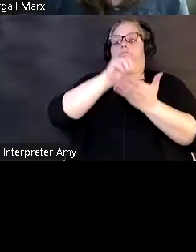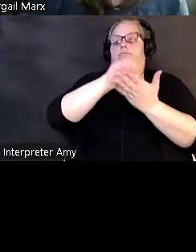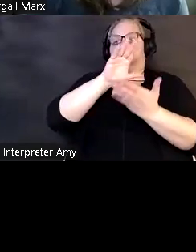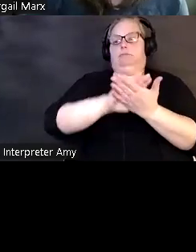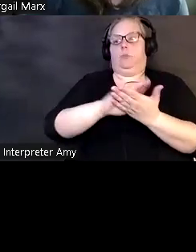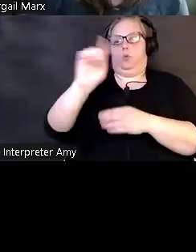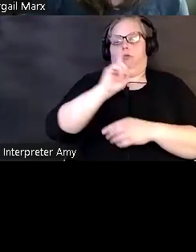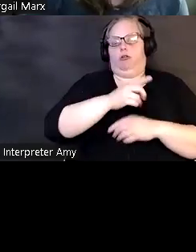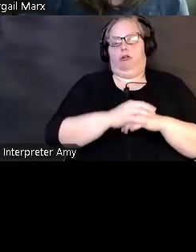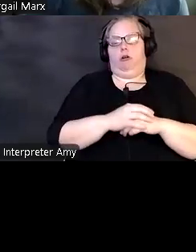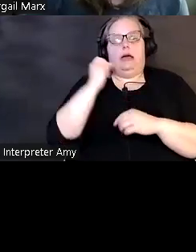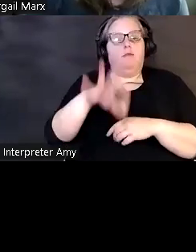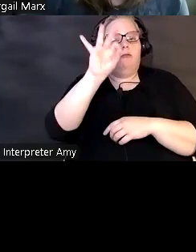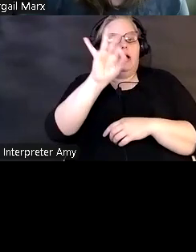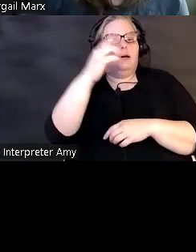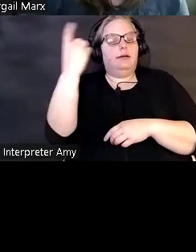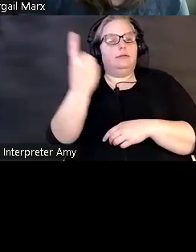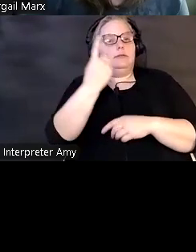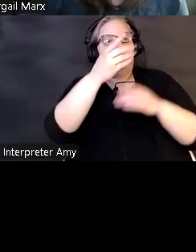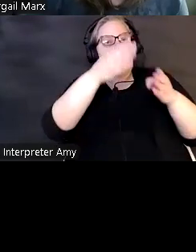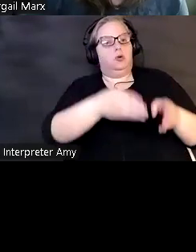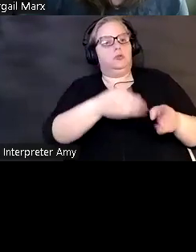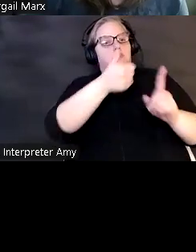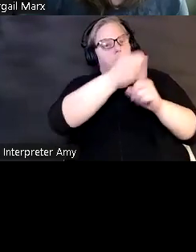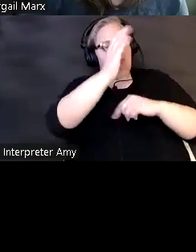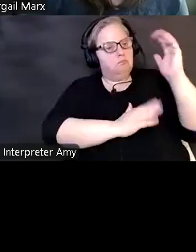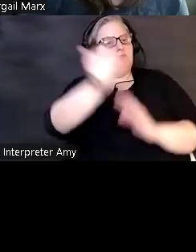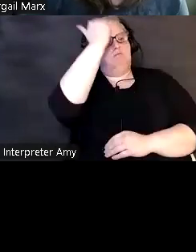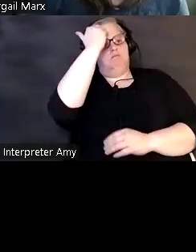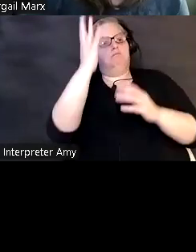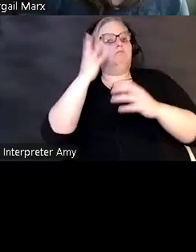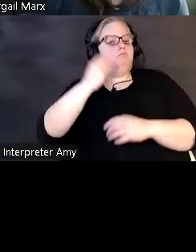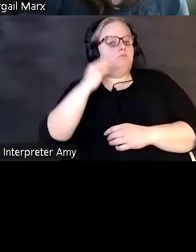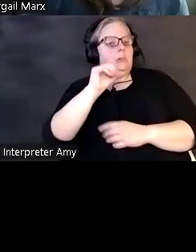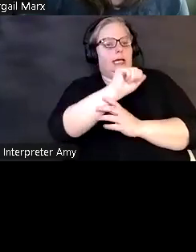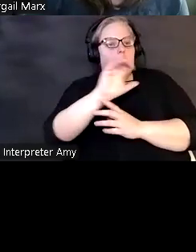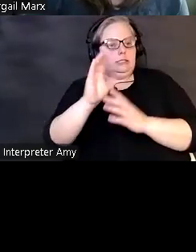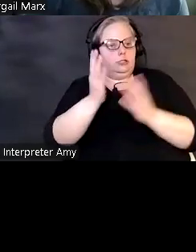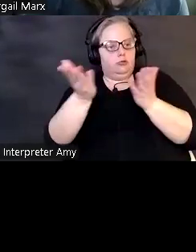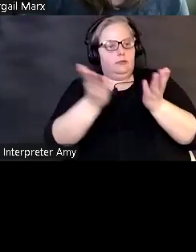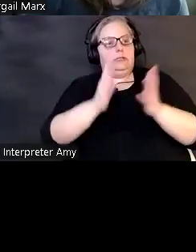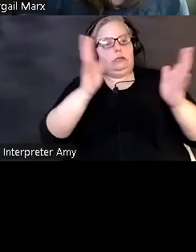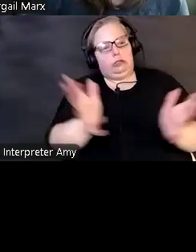someone who is comfortable and familiar in doing AAC services, encourage them to list themselves